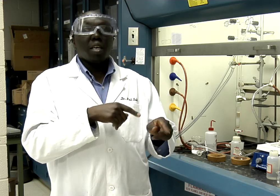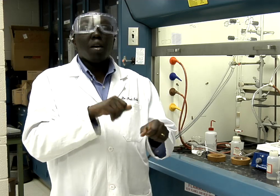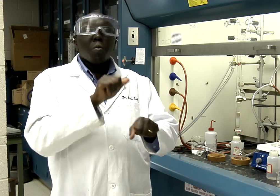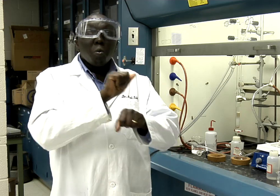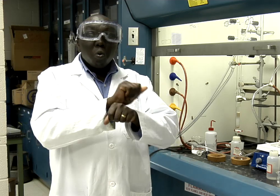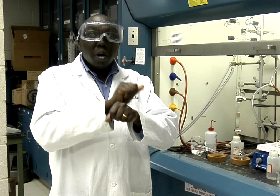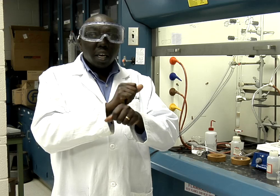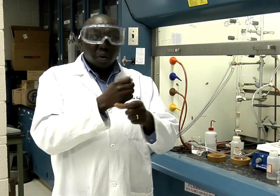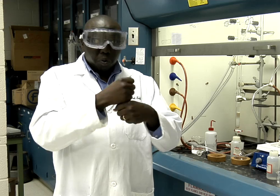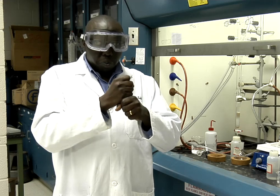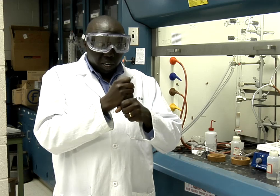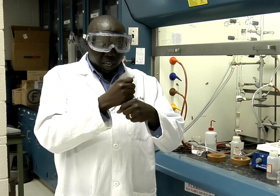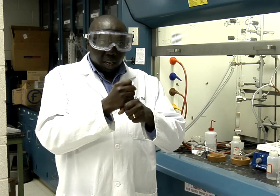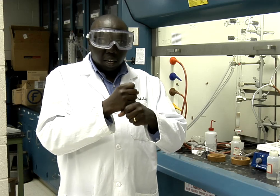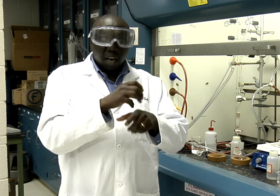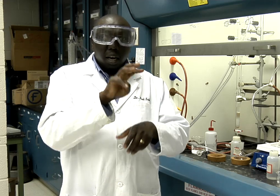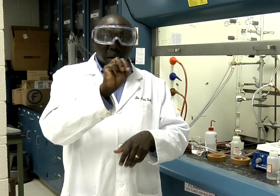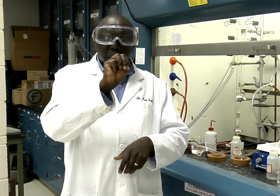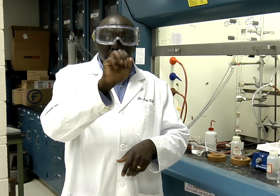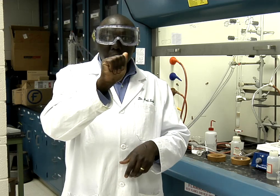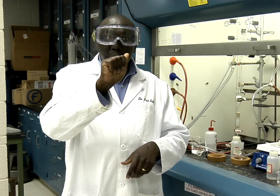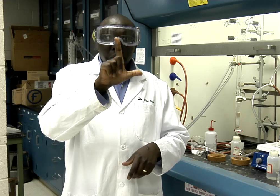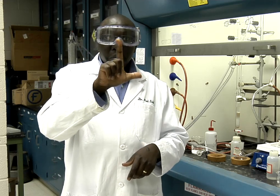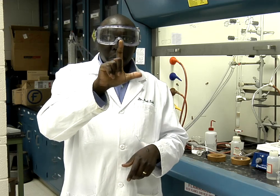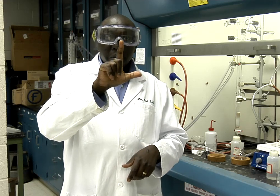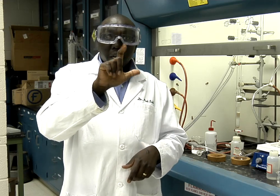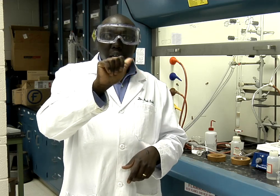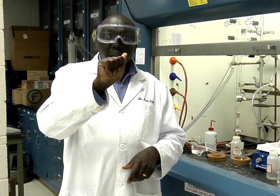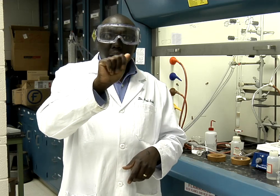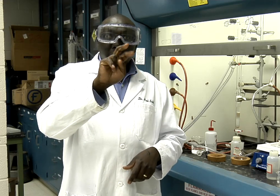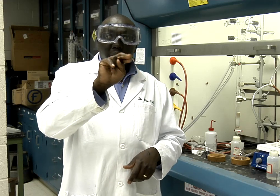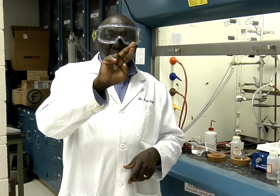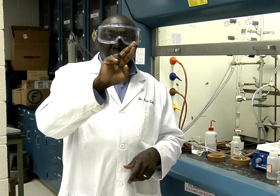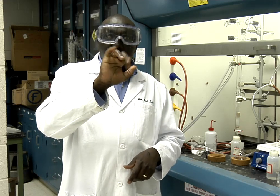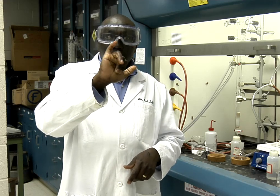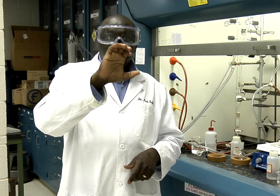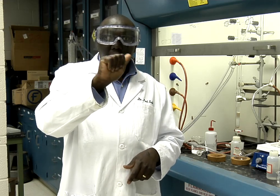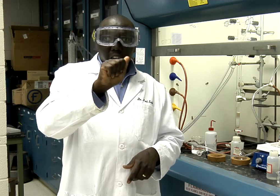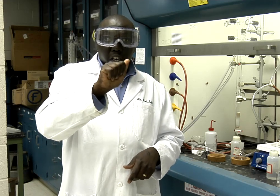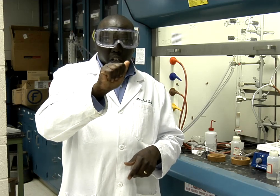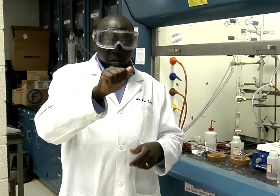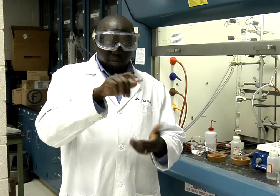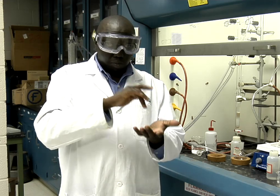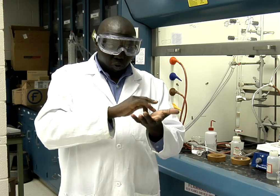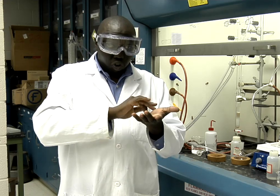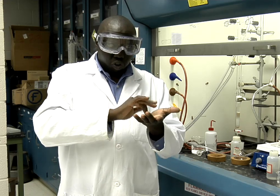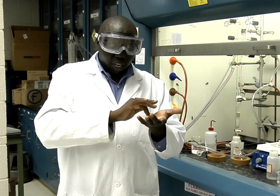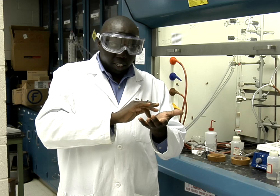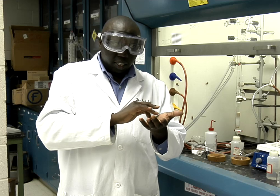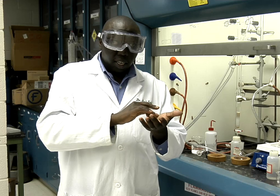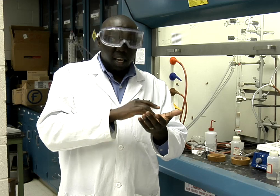I am working on making malaria drugs